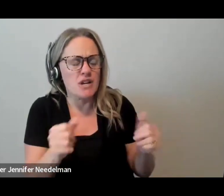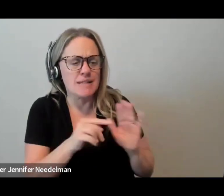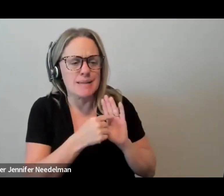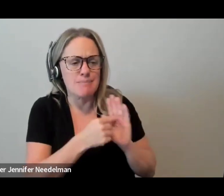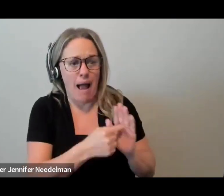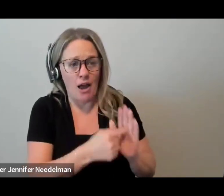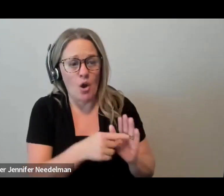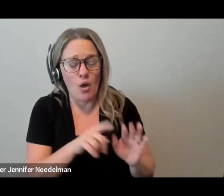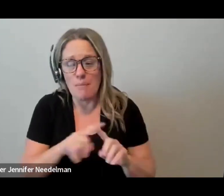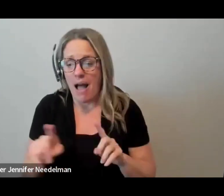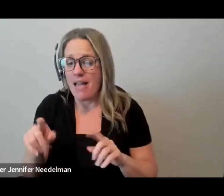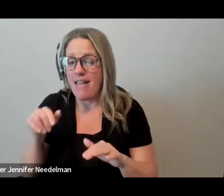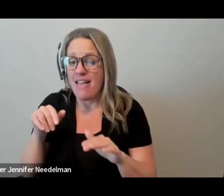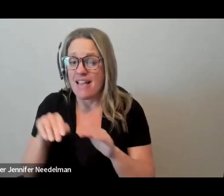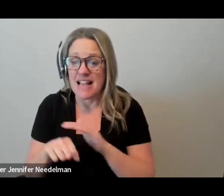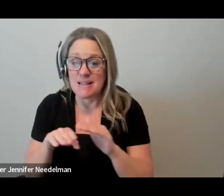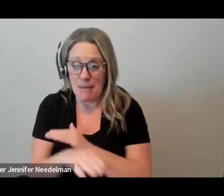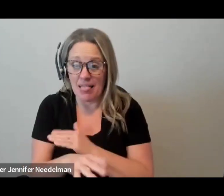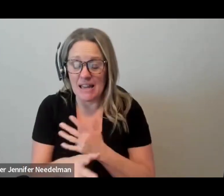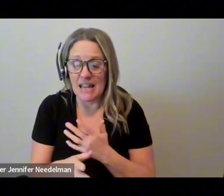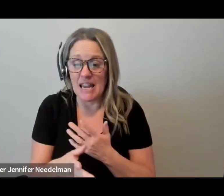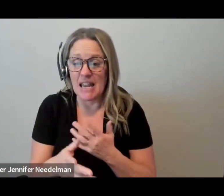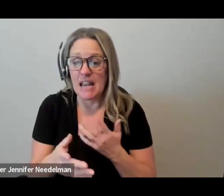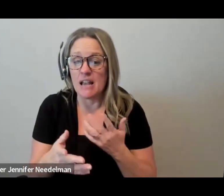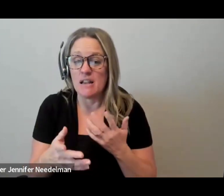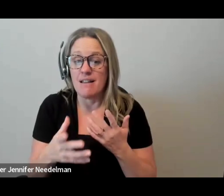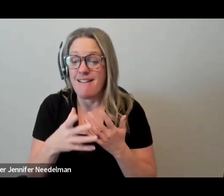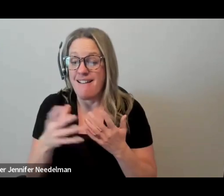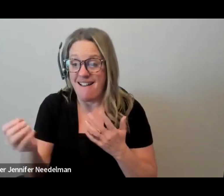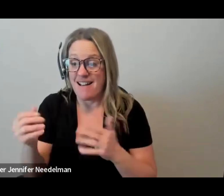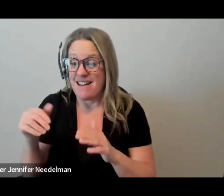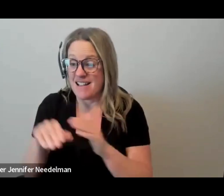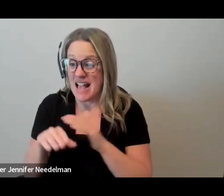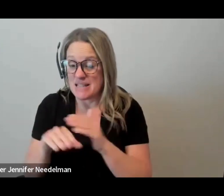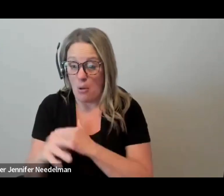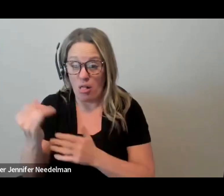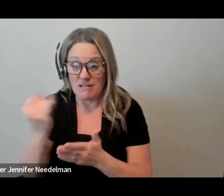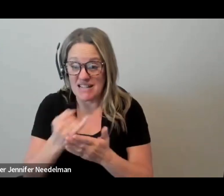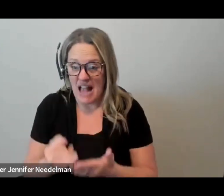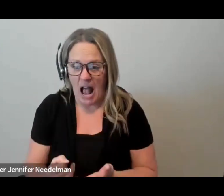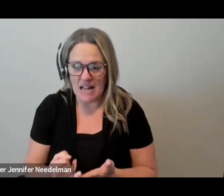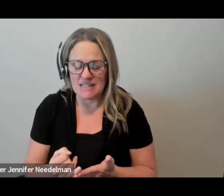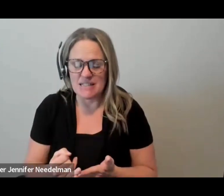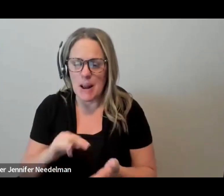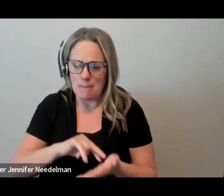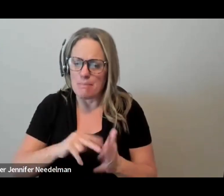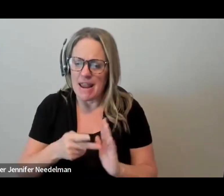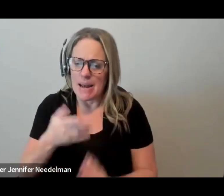but accessible accessibility and accessible designs usually mean better designs for all.